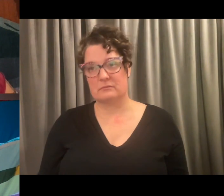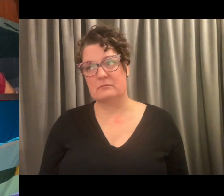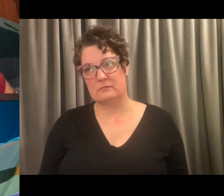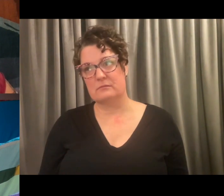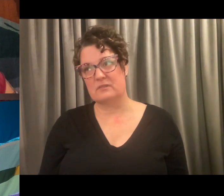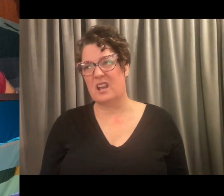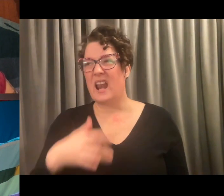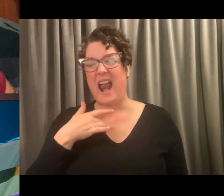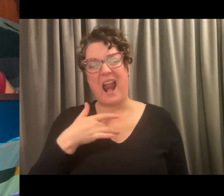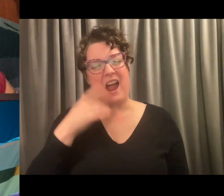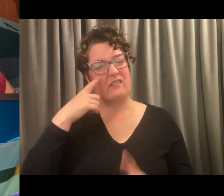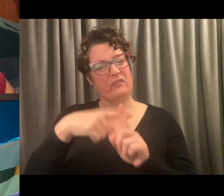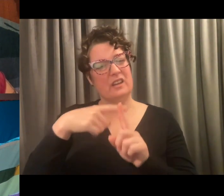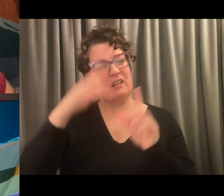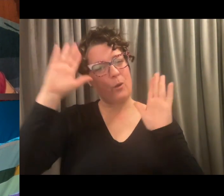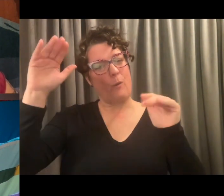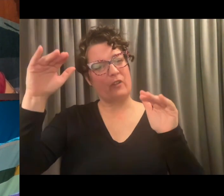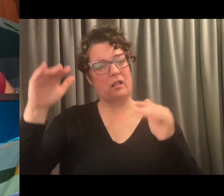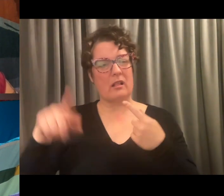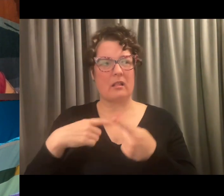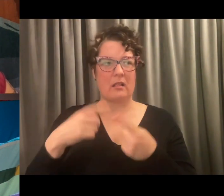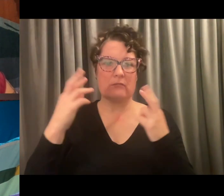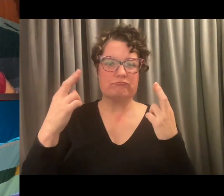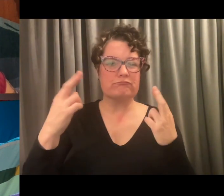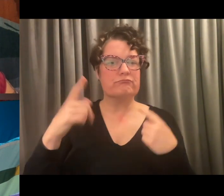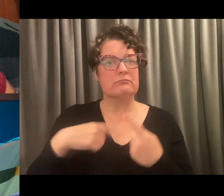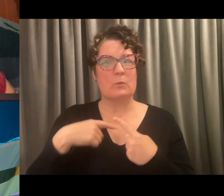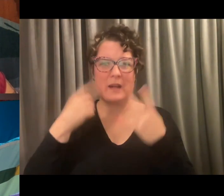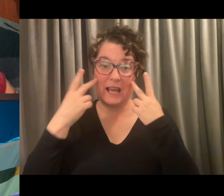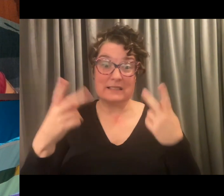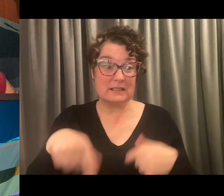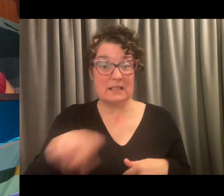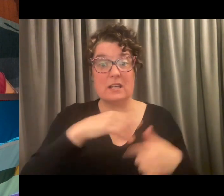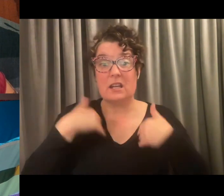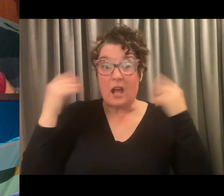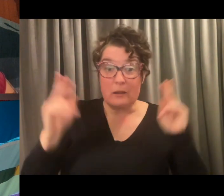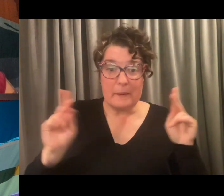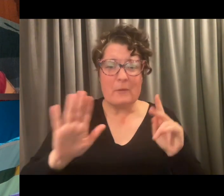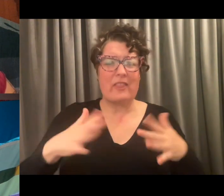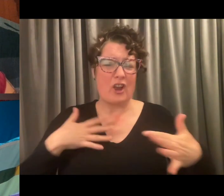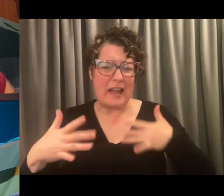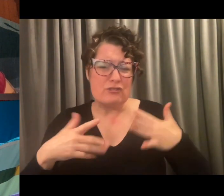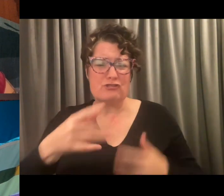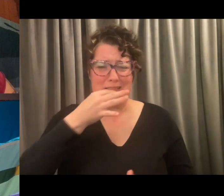resistance, it makes me feel like, there's nothing that can be done to stop them. It's just like a wave.